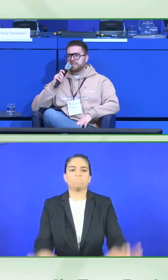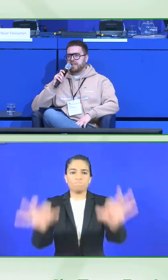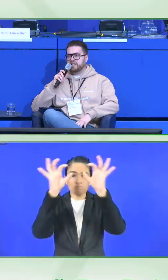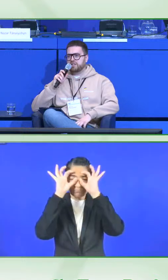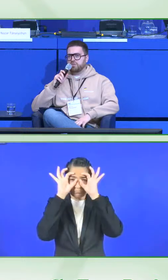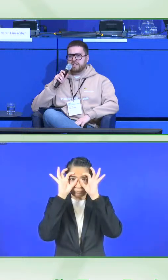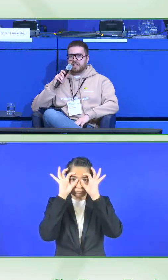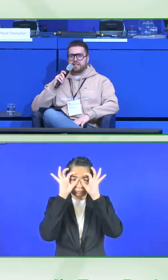approximately.